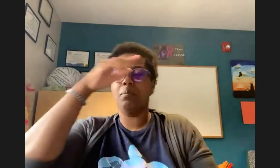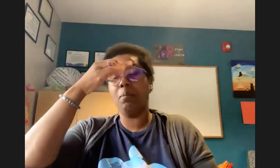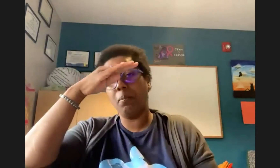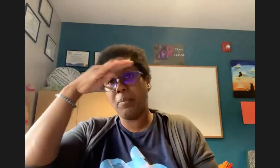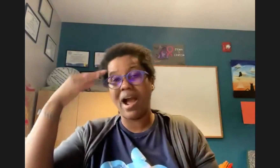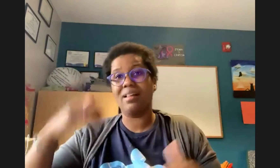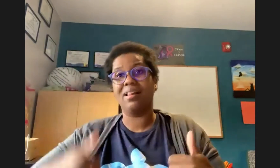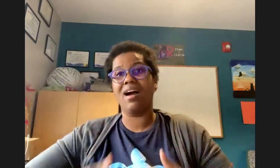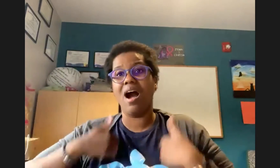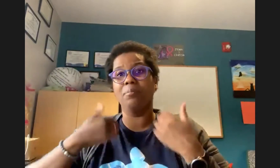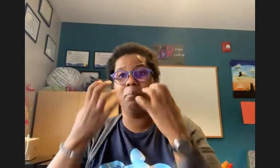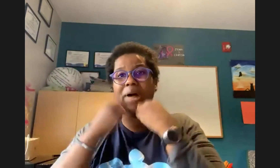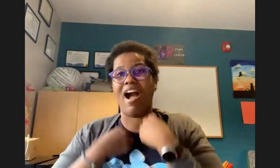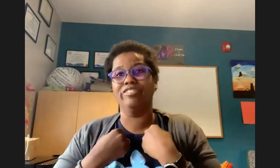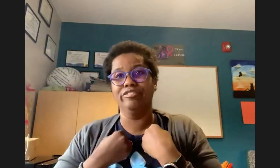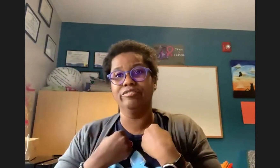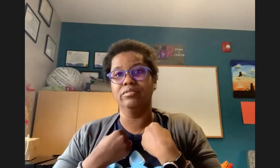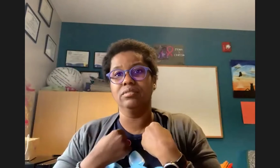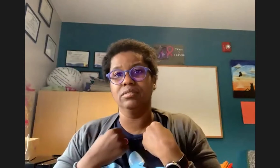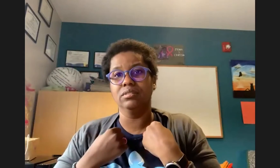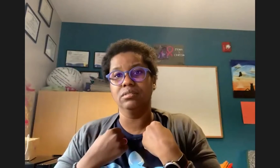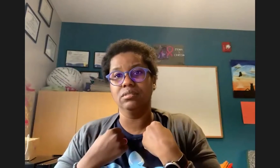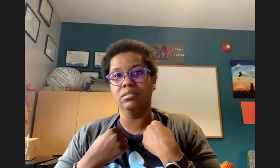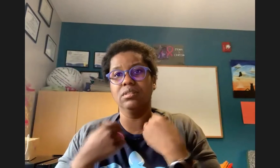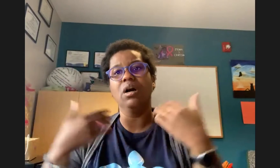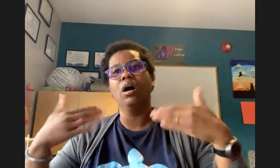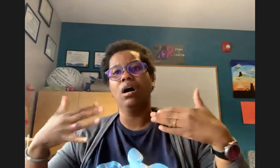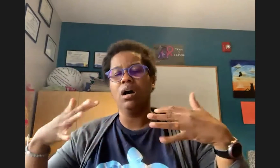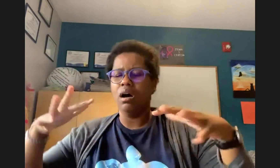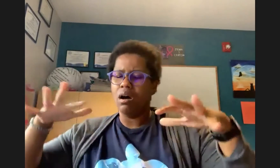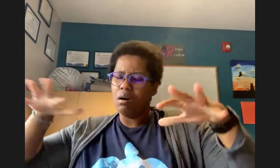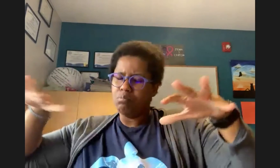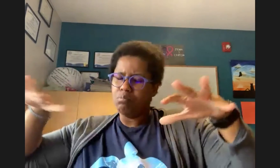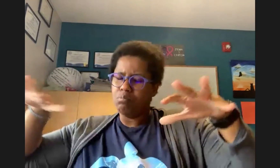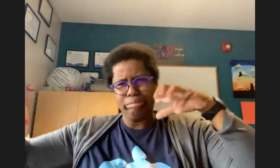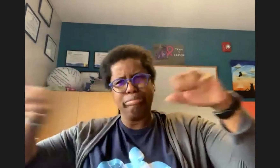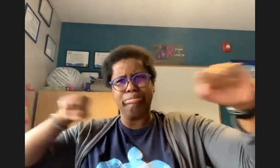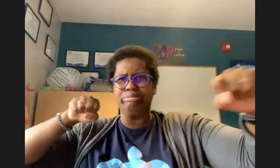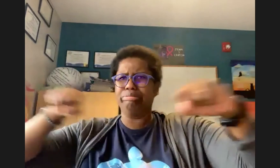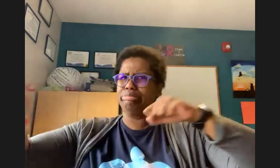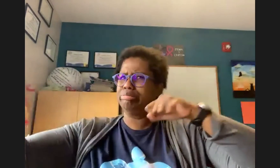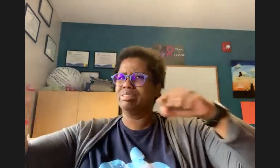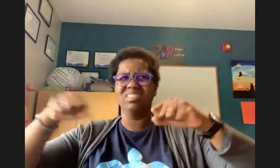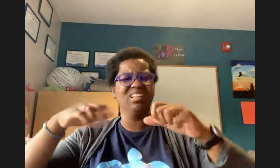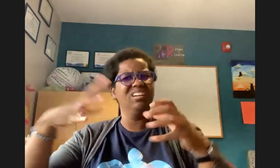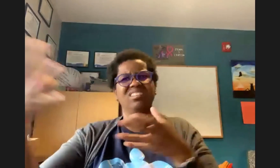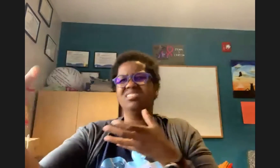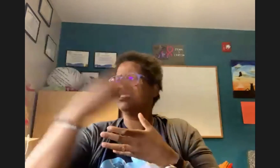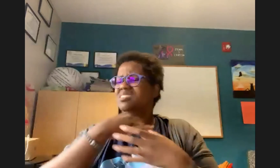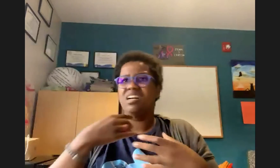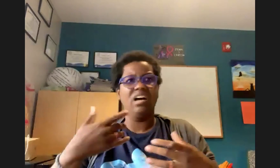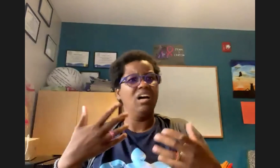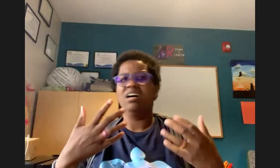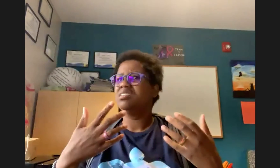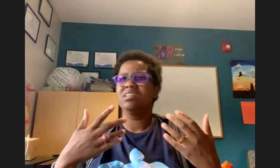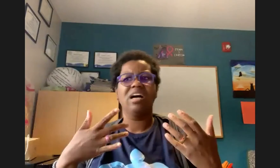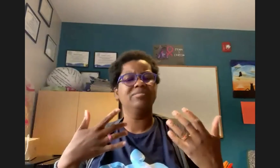and I took that on, and then there came Black Lives Matter, which was very loud and got a lot of attention.